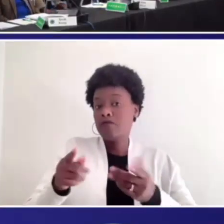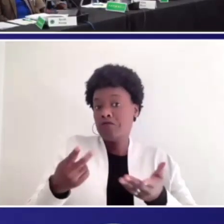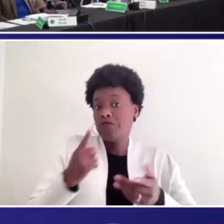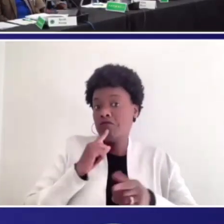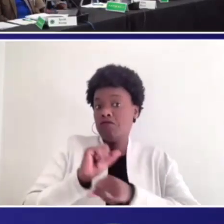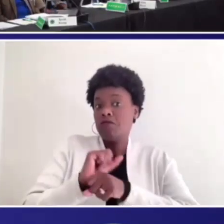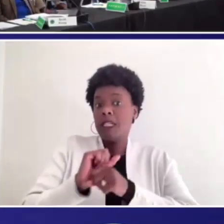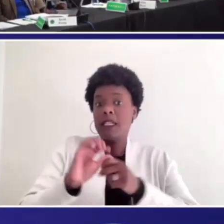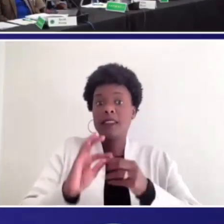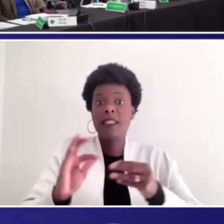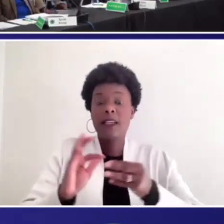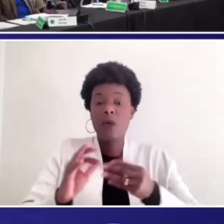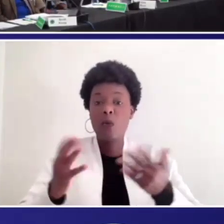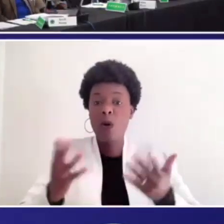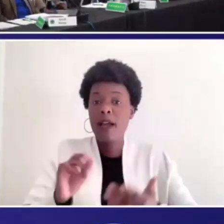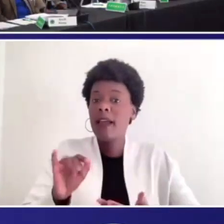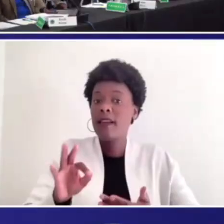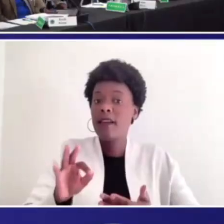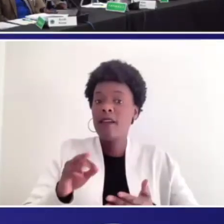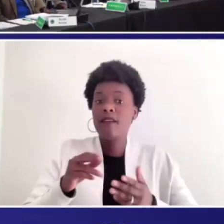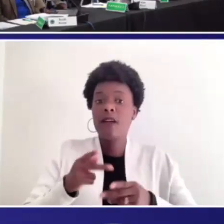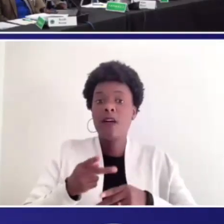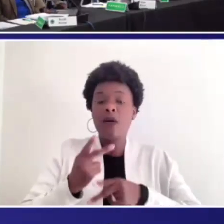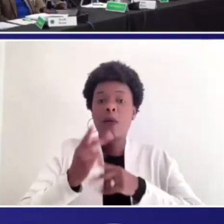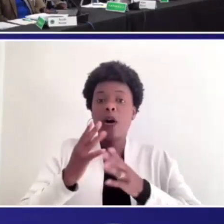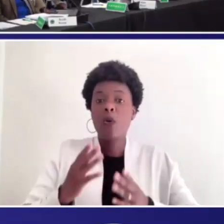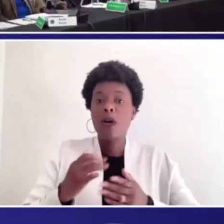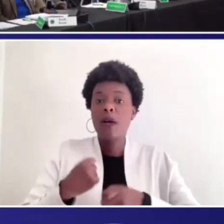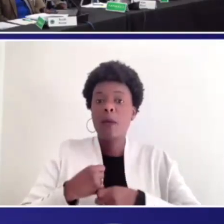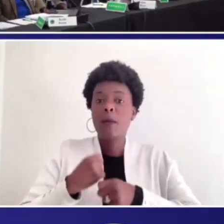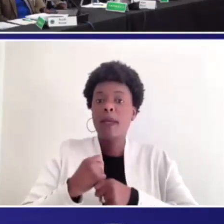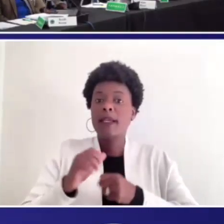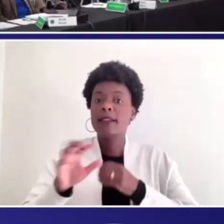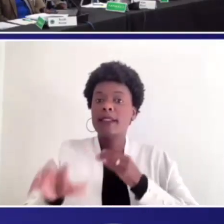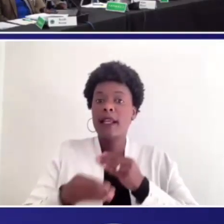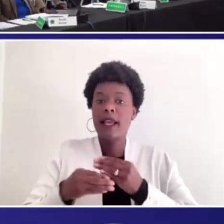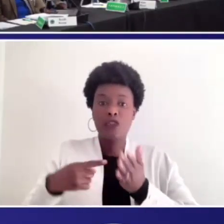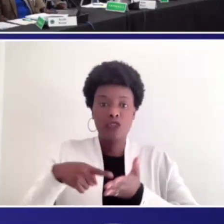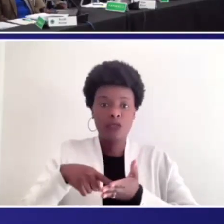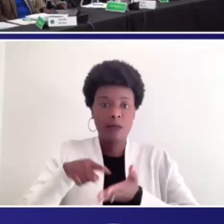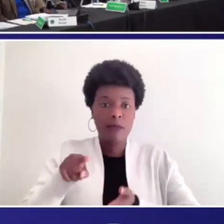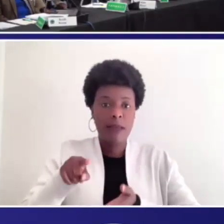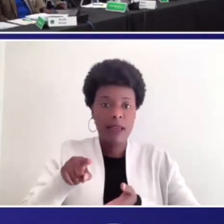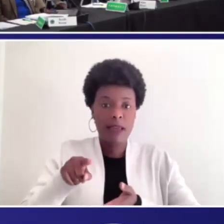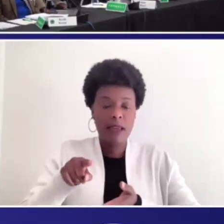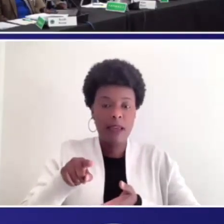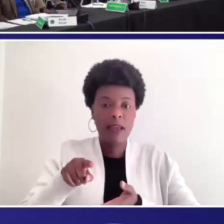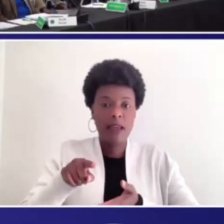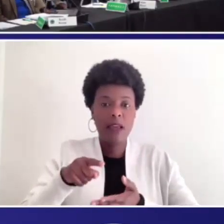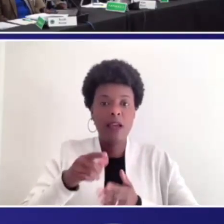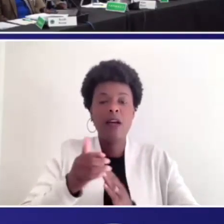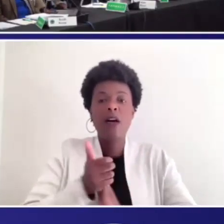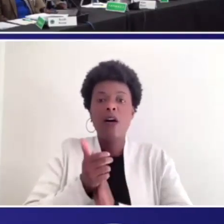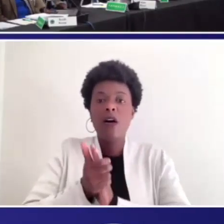borrower makes an extra payment, it is automatically assumed to --